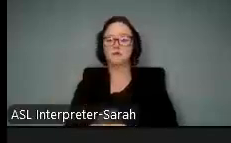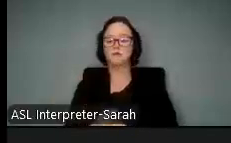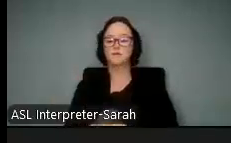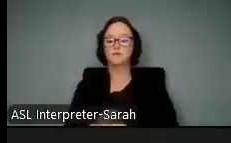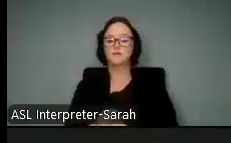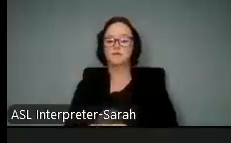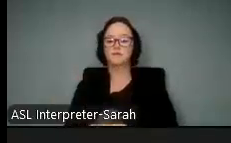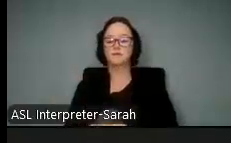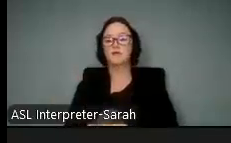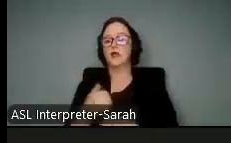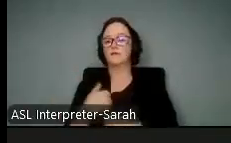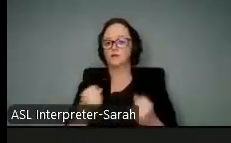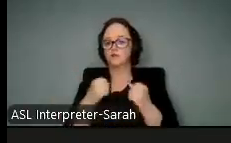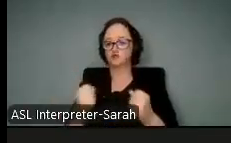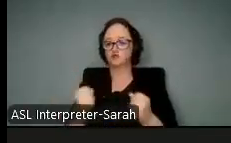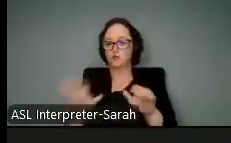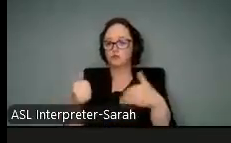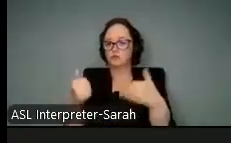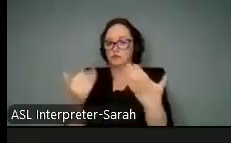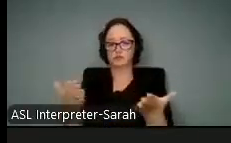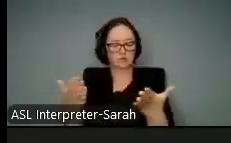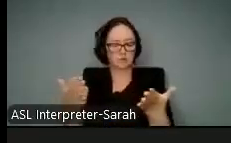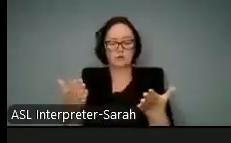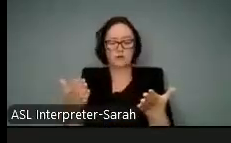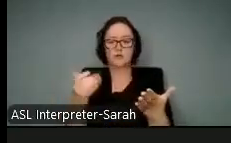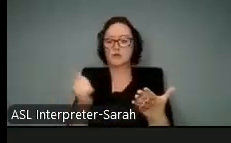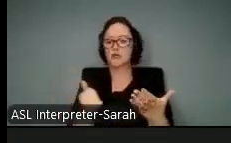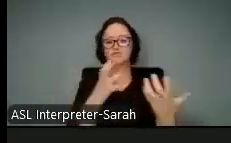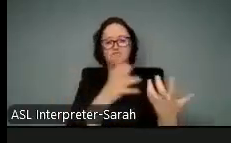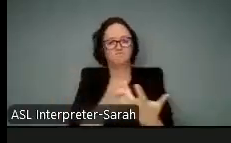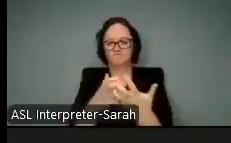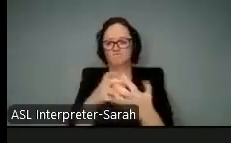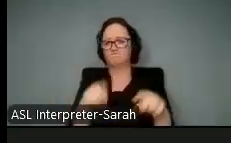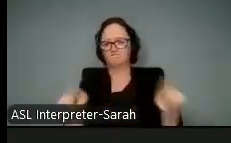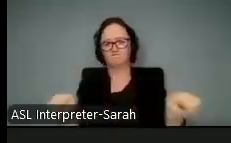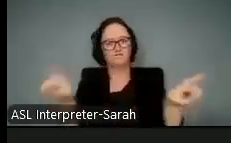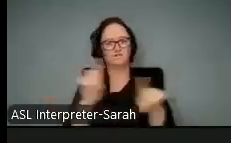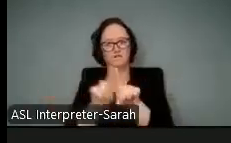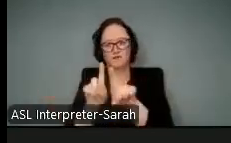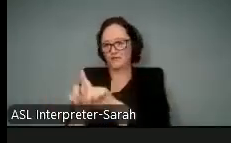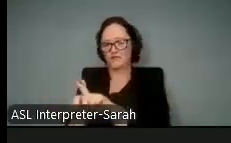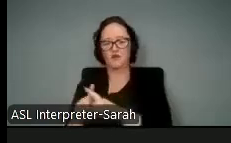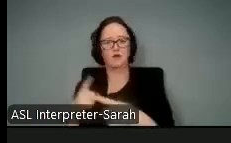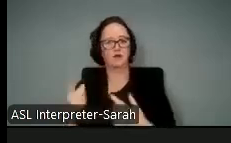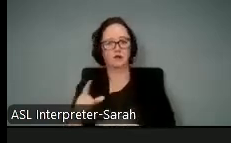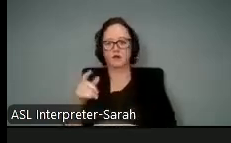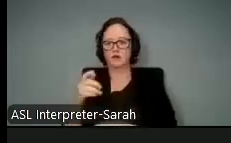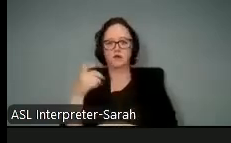that are widely applicable across different technologies, so this is websites, mobile apps, they have applications for kiosks.